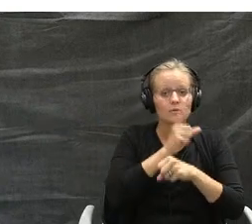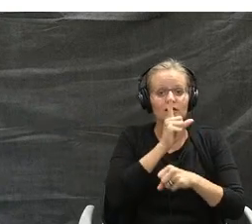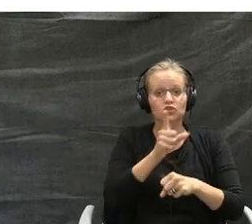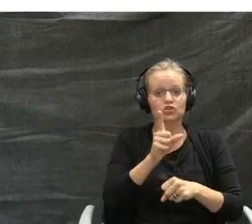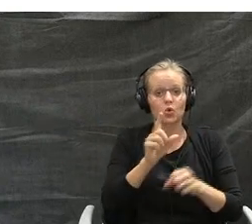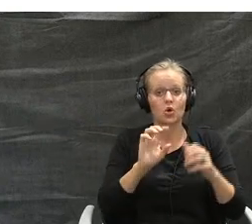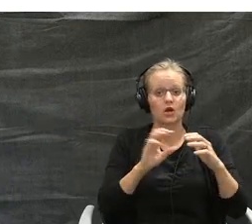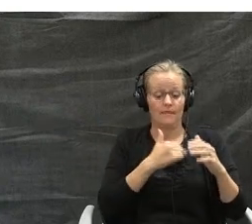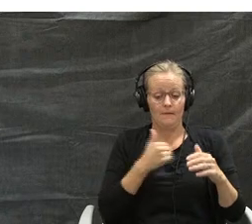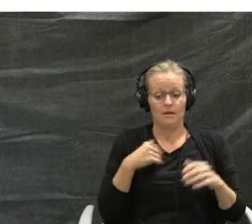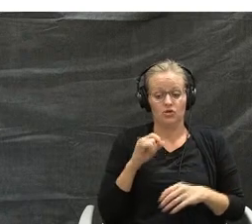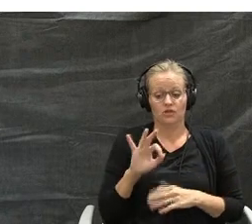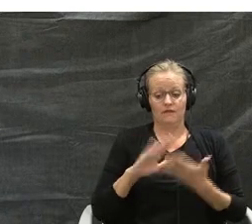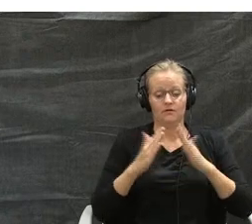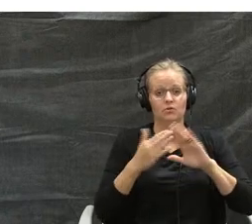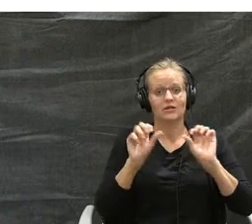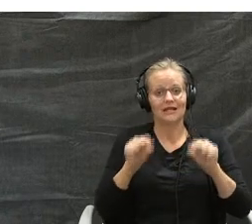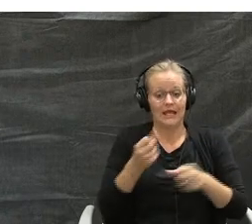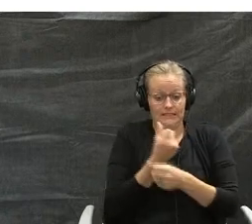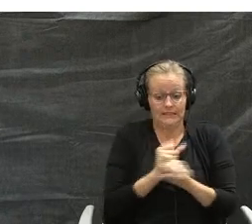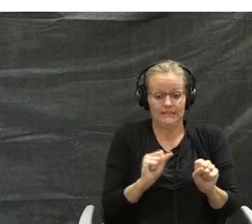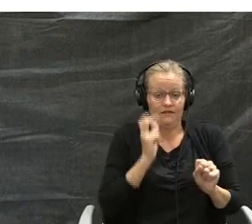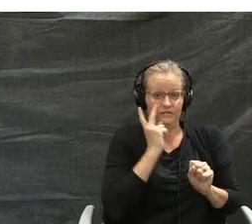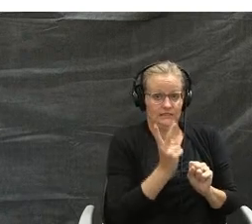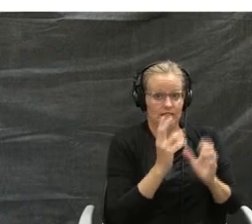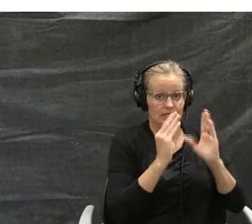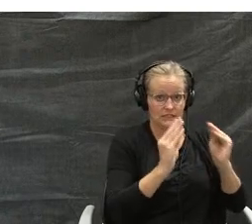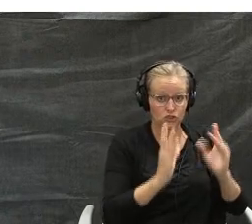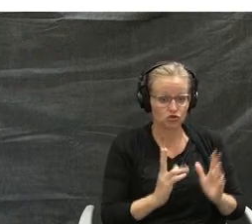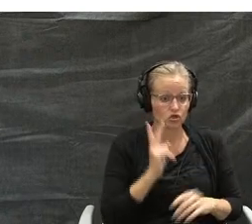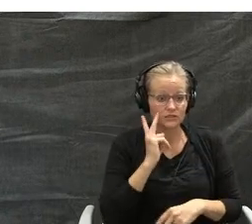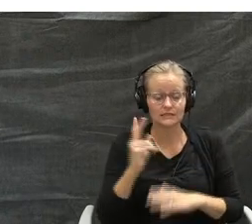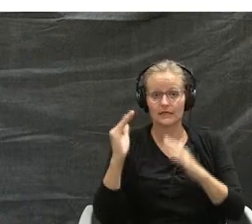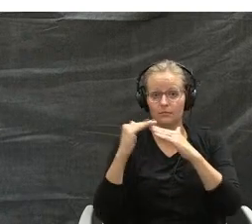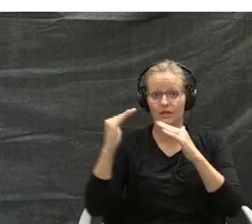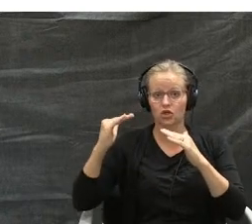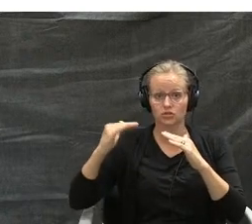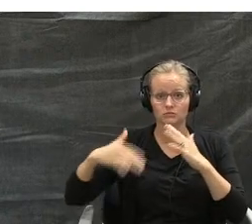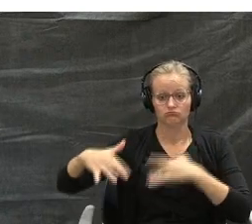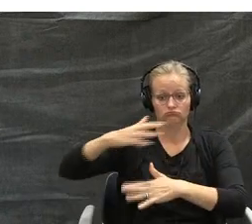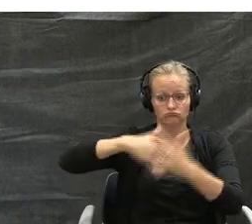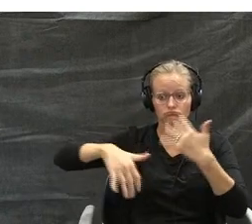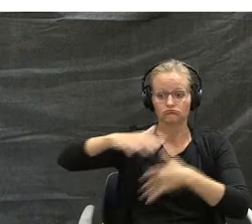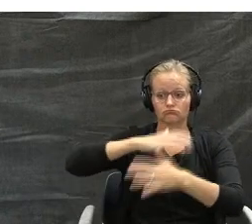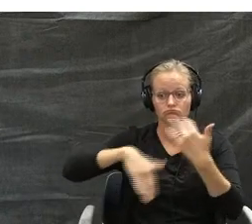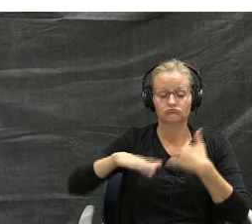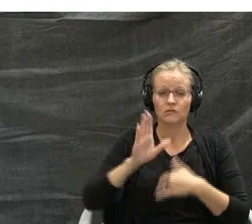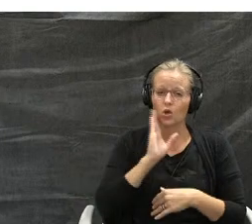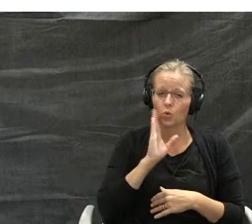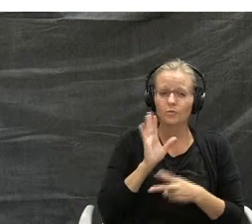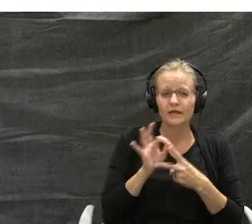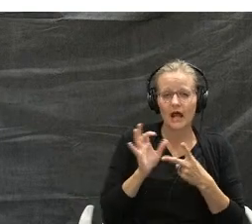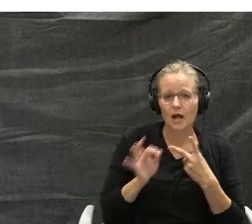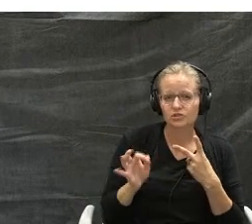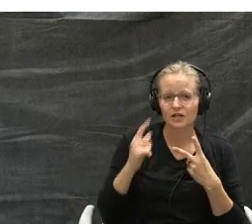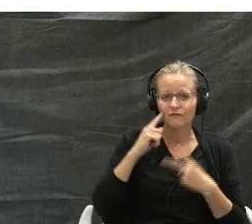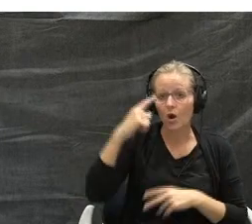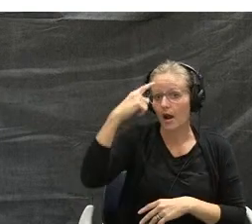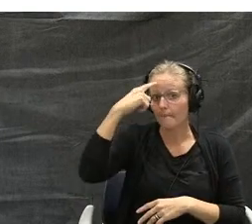and their peers. This might be considered optional, as no schooling goes on. It is more of a mental health check in and